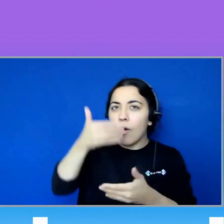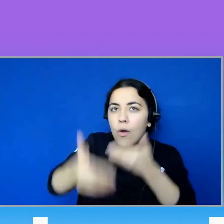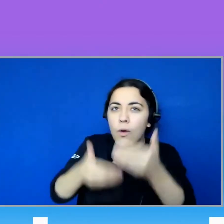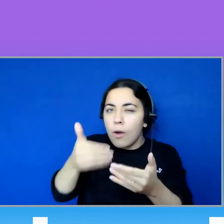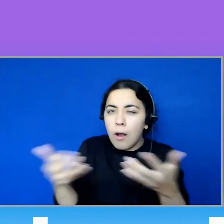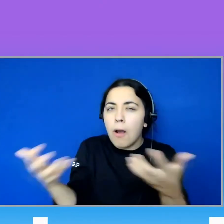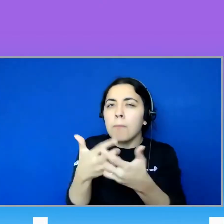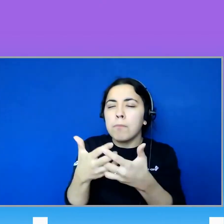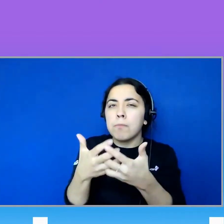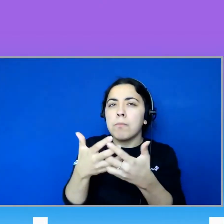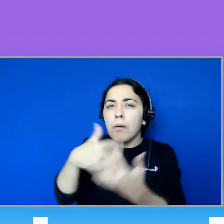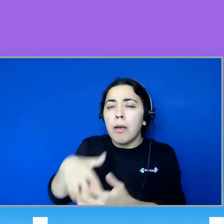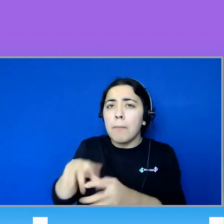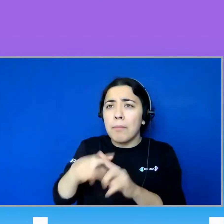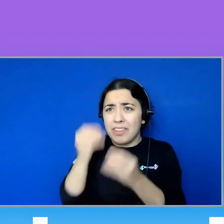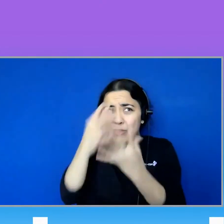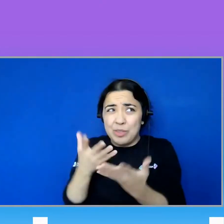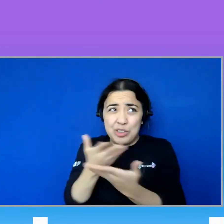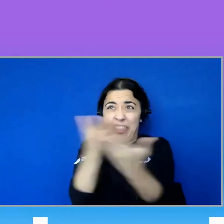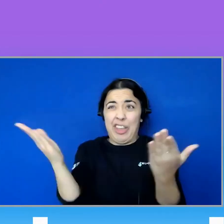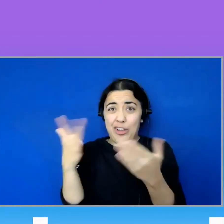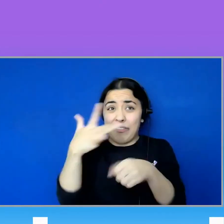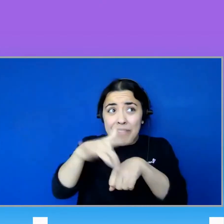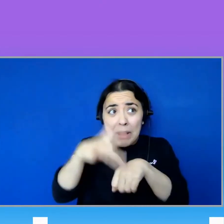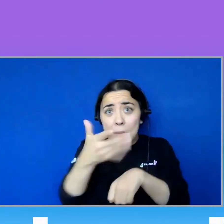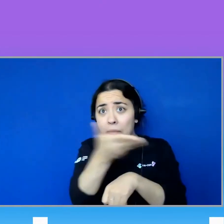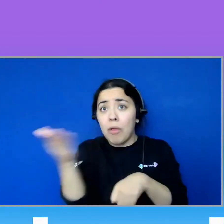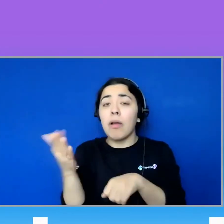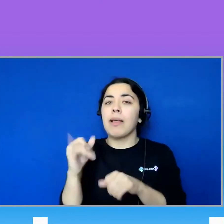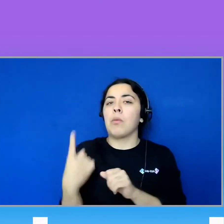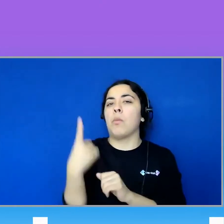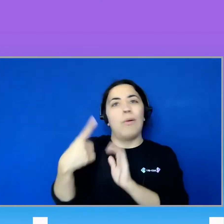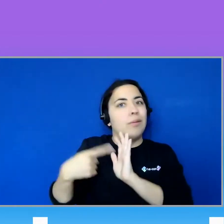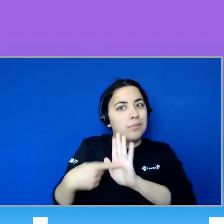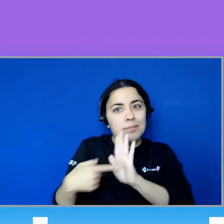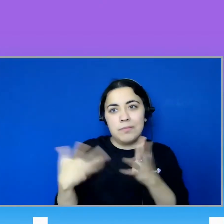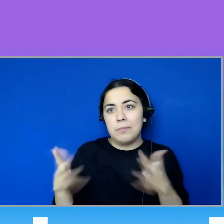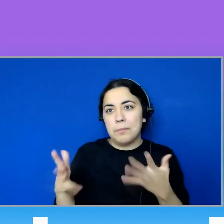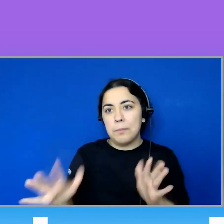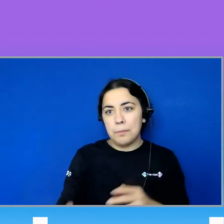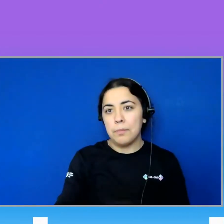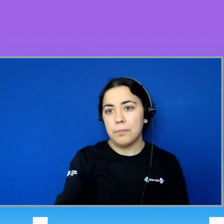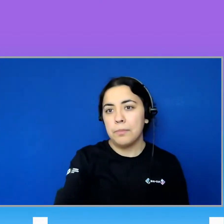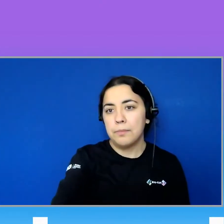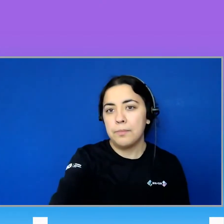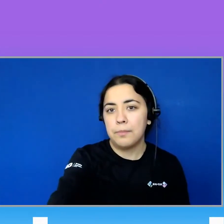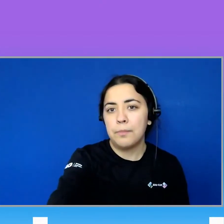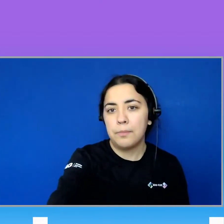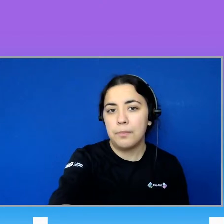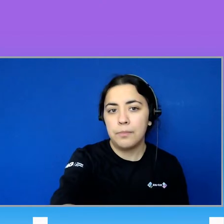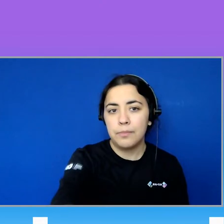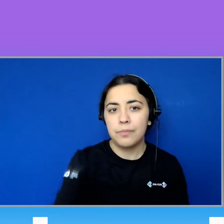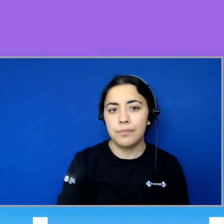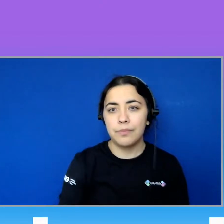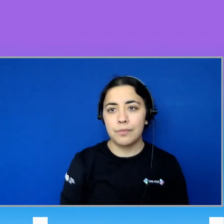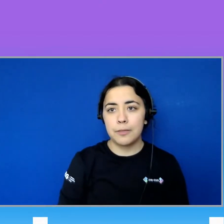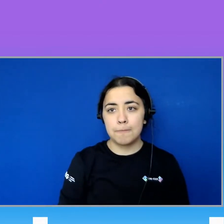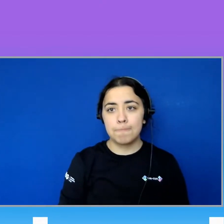information is out there, and